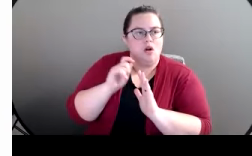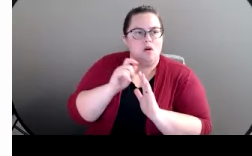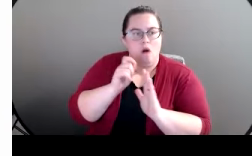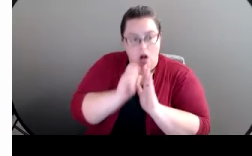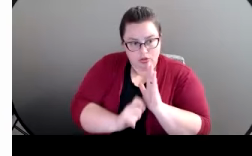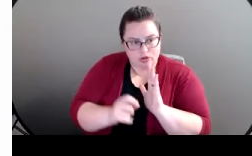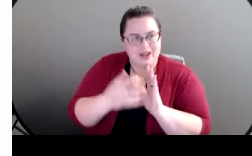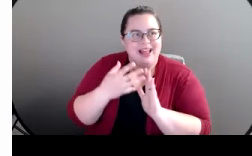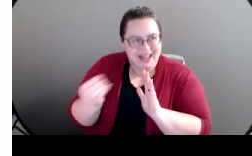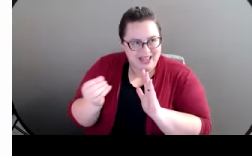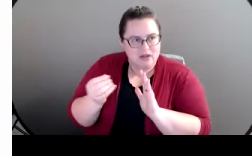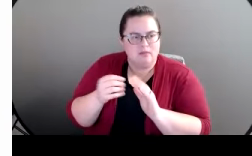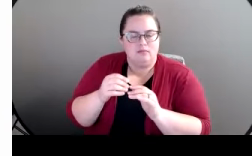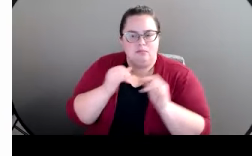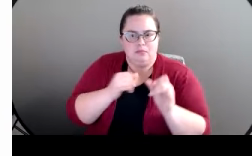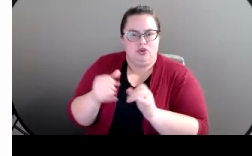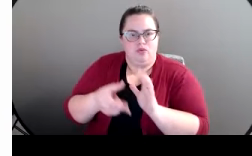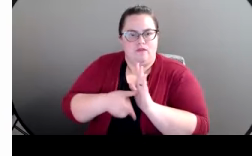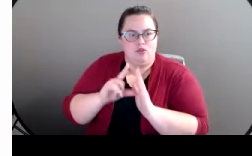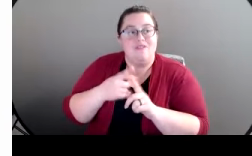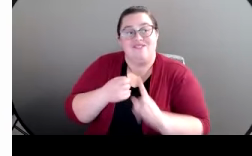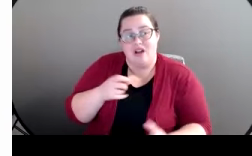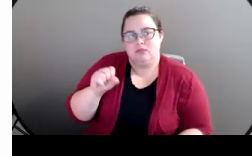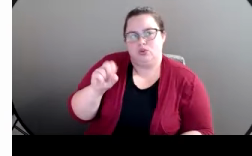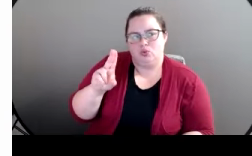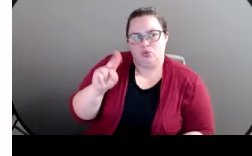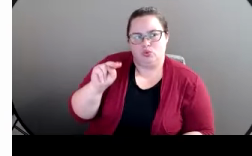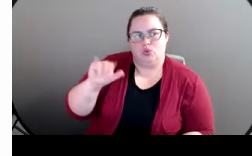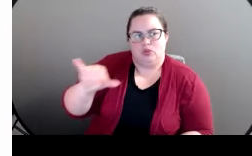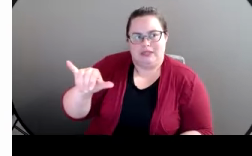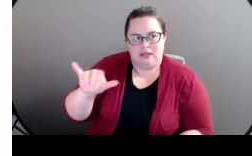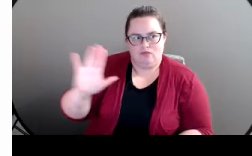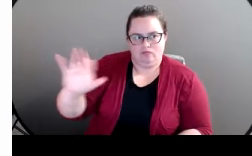So you may find something in here that, you didn't find somewhere else.